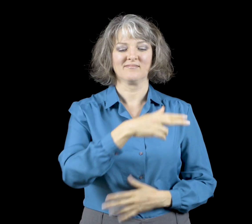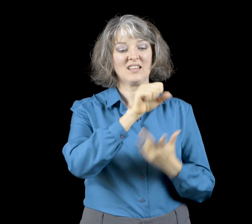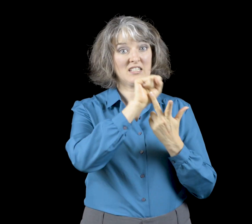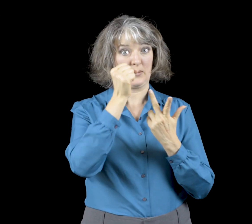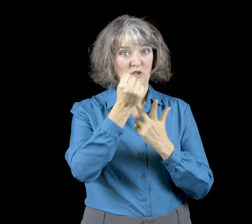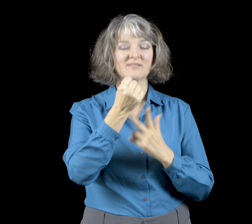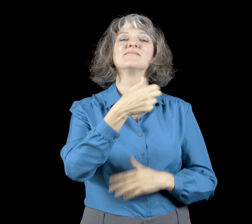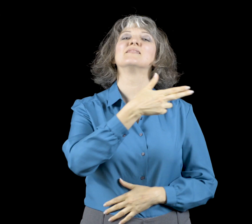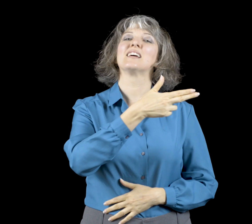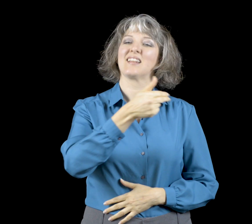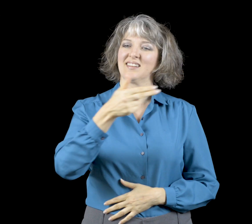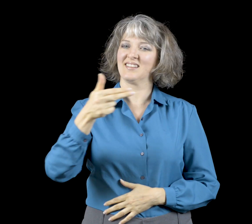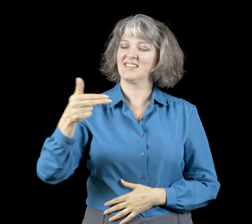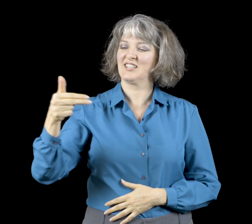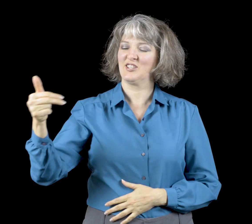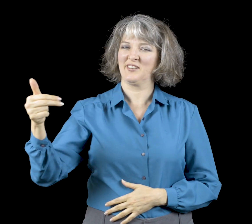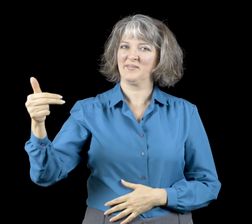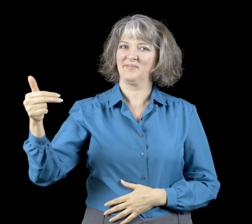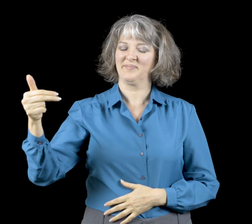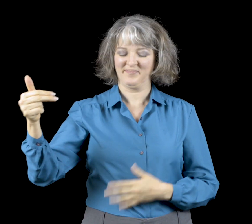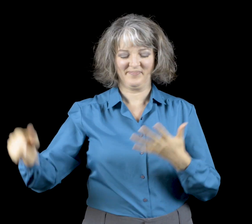Again Indonesia is the topic for the third step.